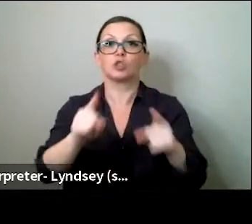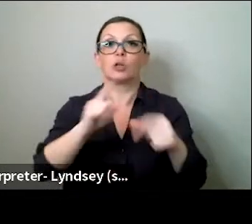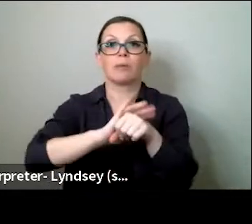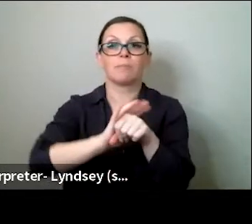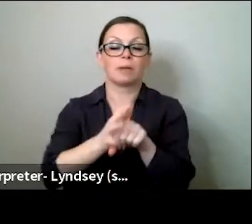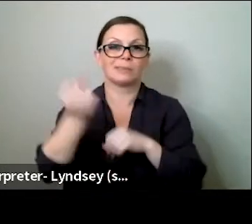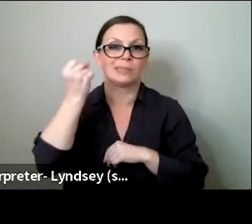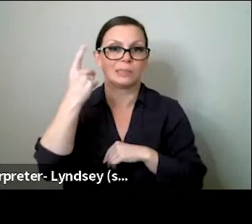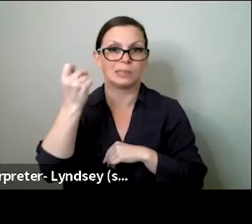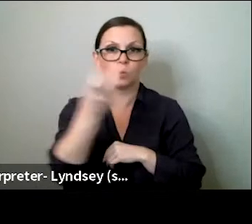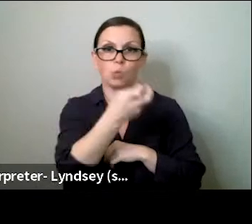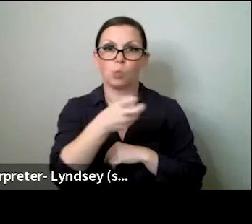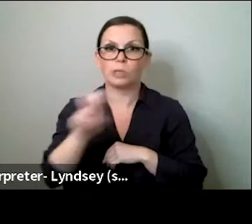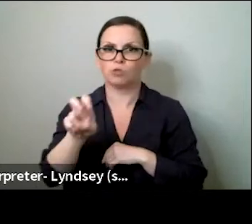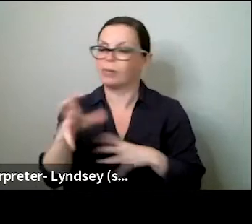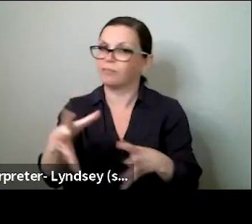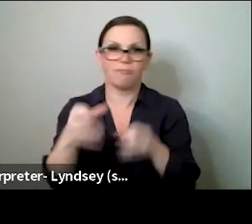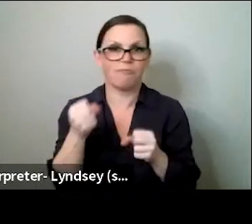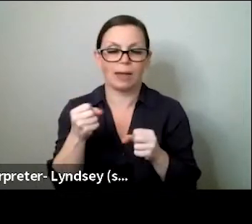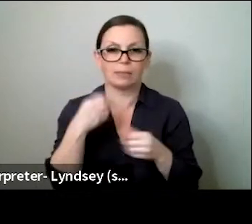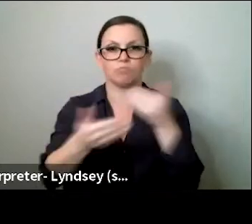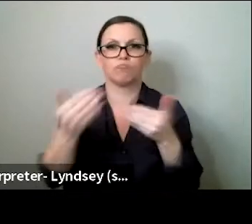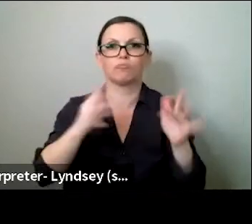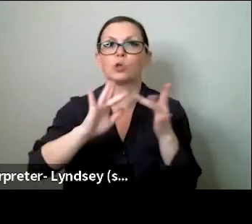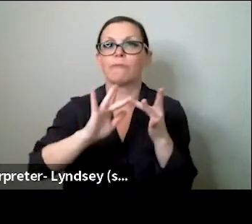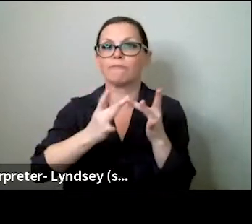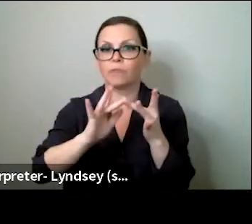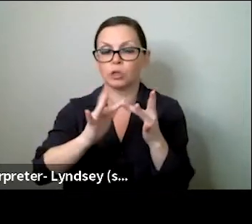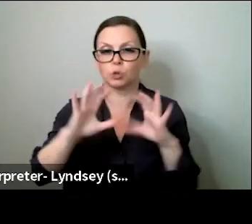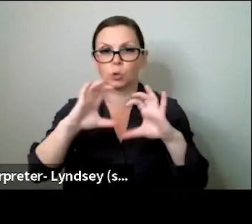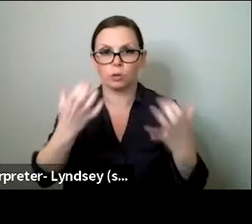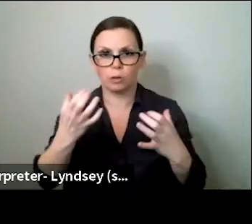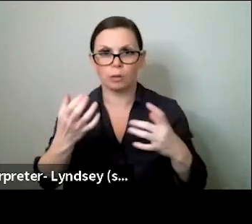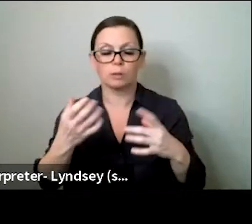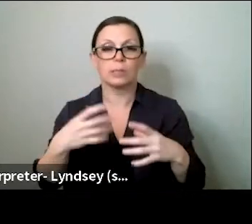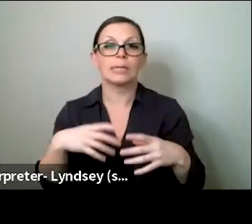we transferred very quickly to virtual classes in the voiceover realm,